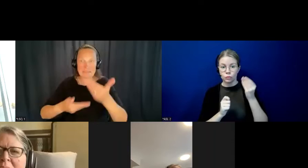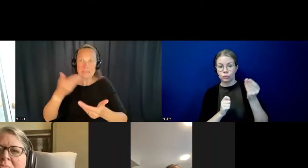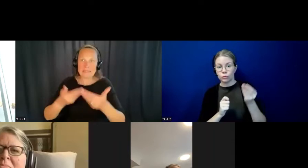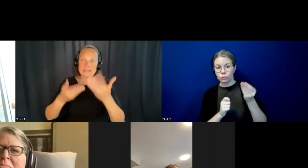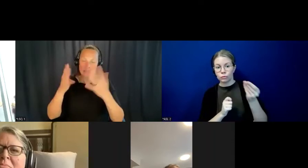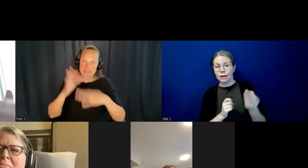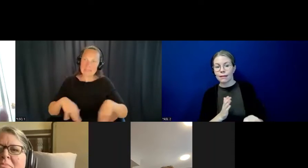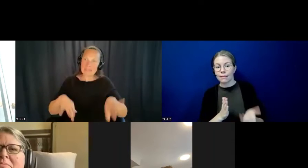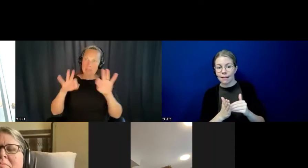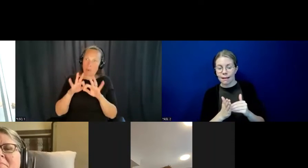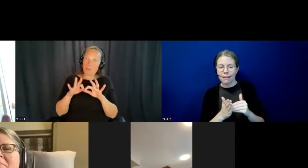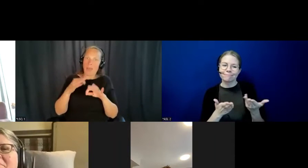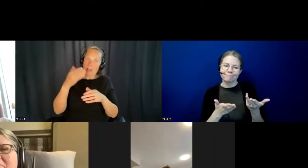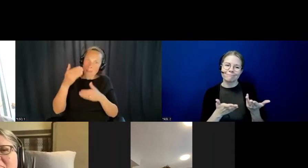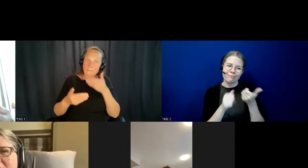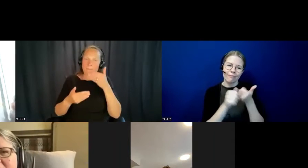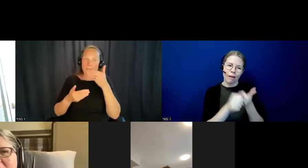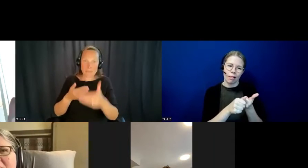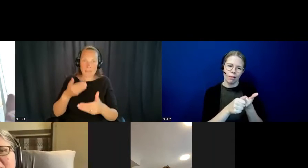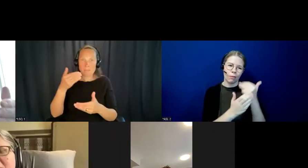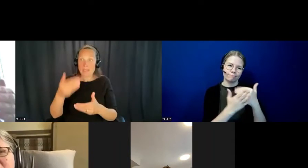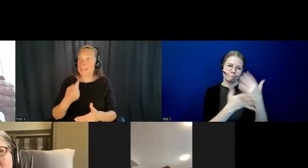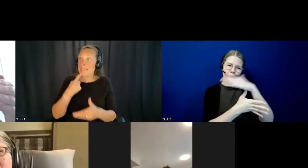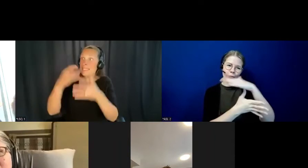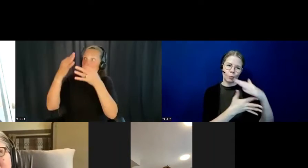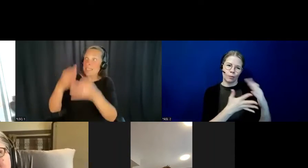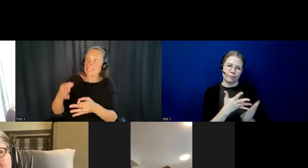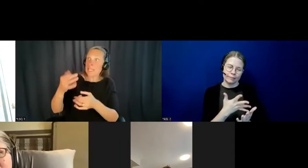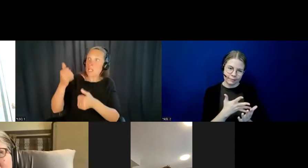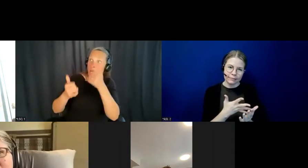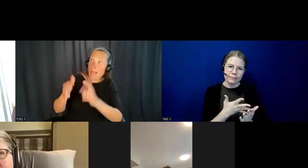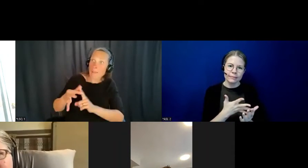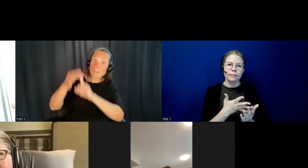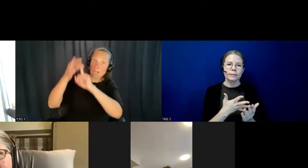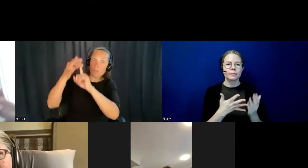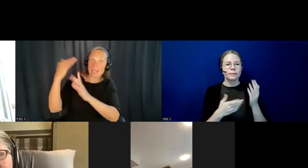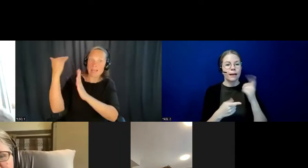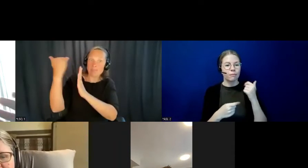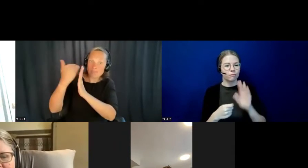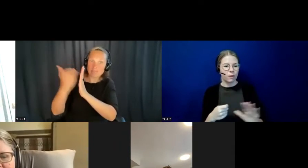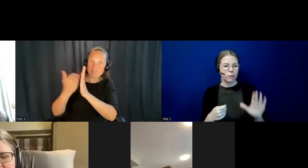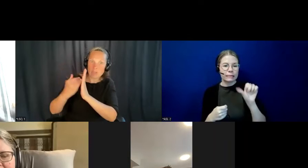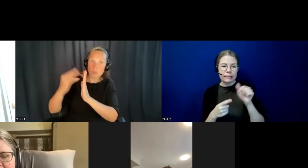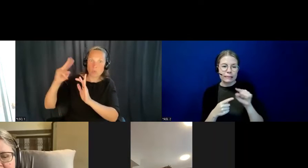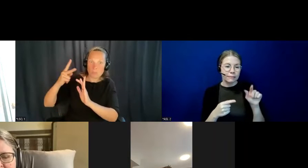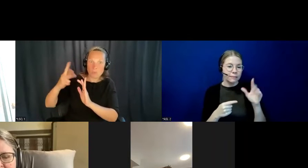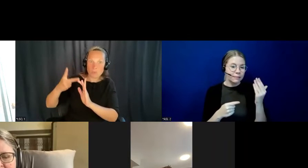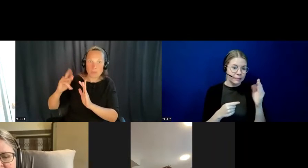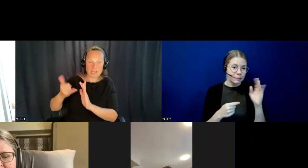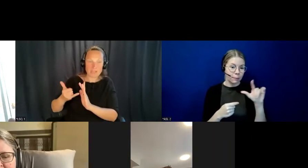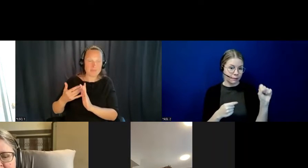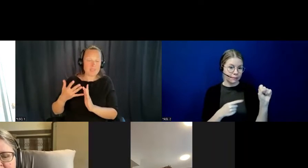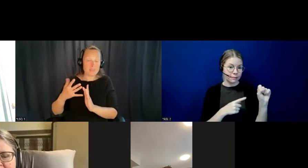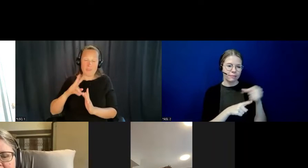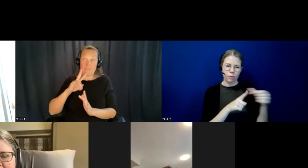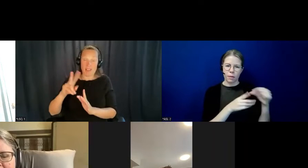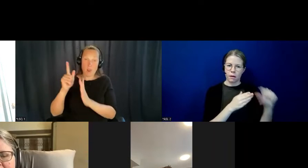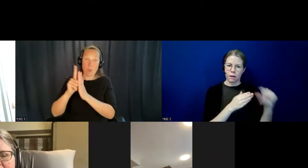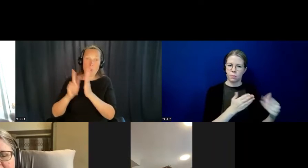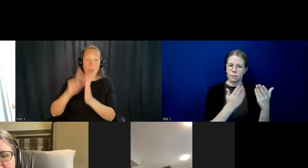MAYBE 10 OR 15 GOVERNMENT BILLS THAT HAVE MADE THEIR WAY INTO THE PROCESS. IT'S ONE OF THOSE.